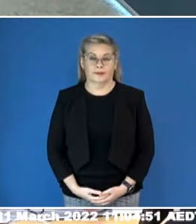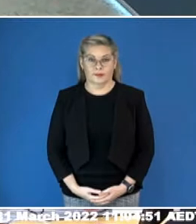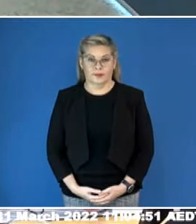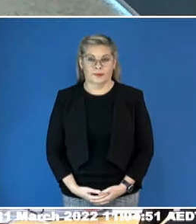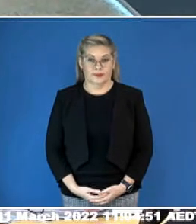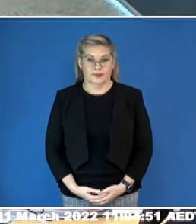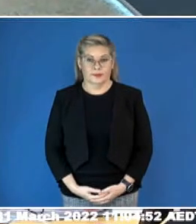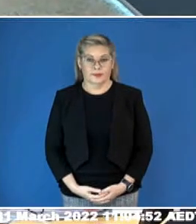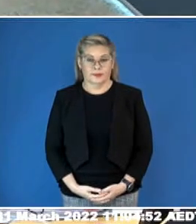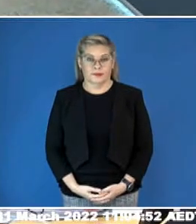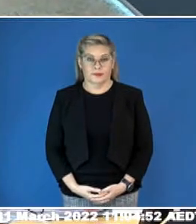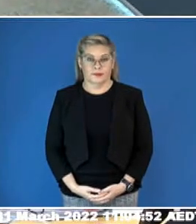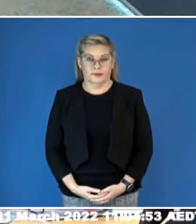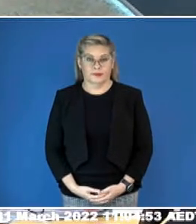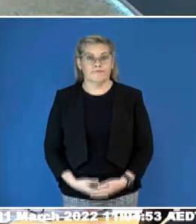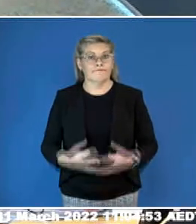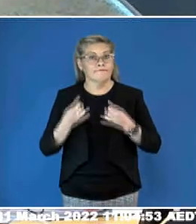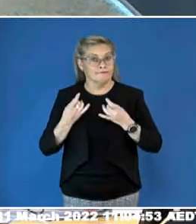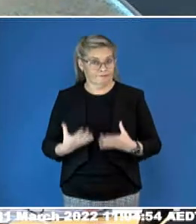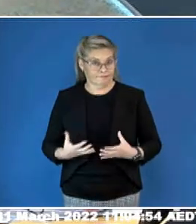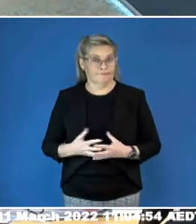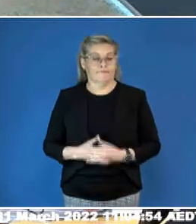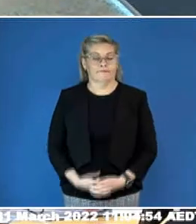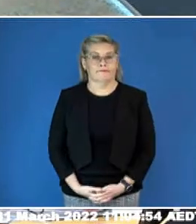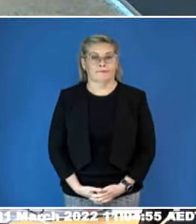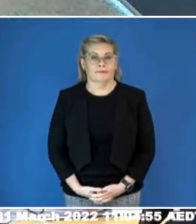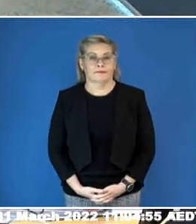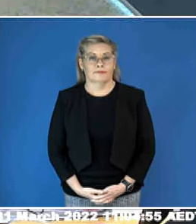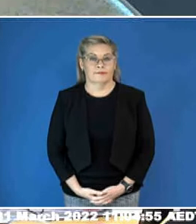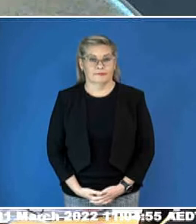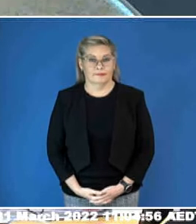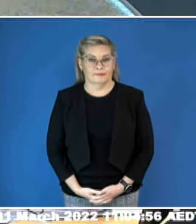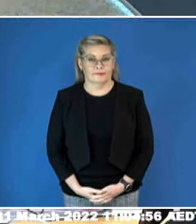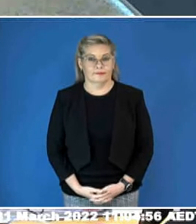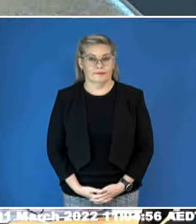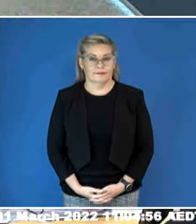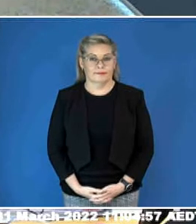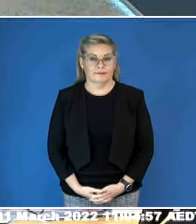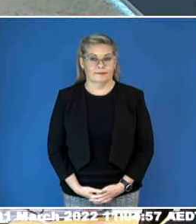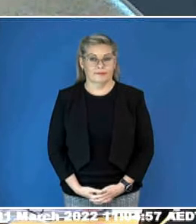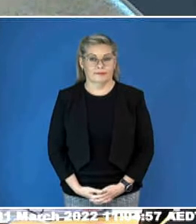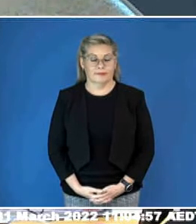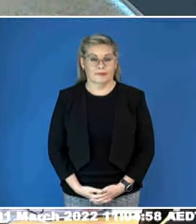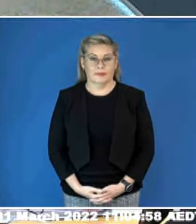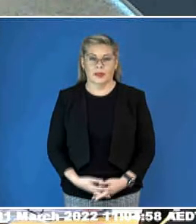Royal Commission is resumed. Yes, Ms Fraser, I think there may now be an appearance to be announced.